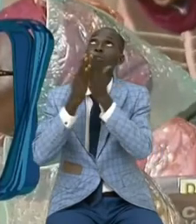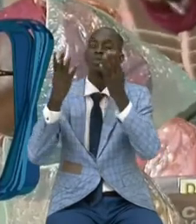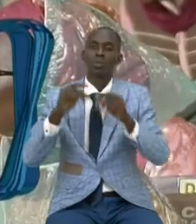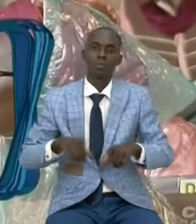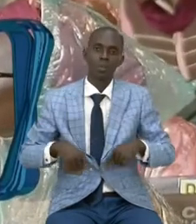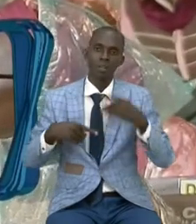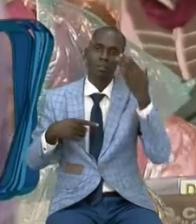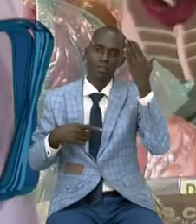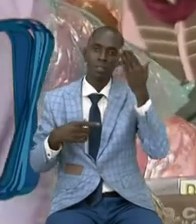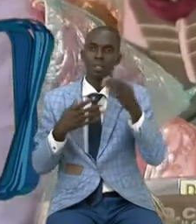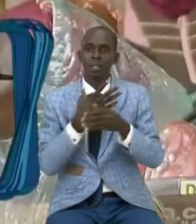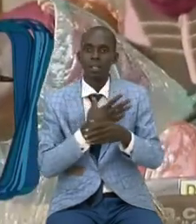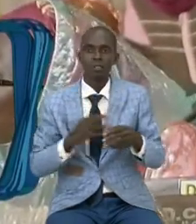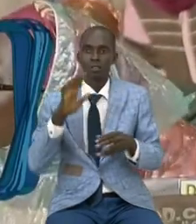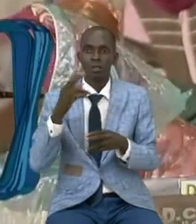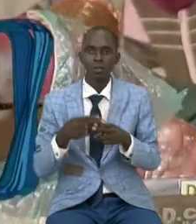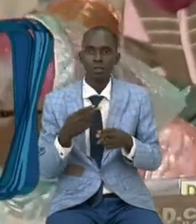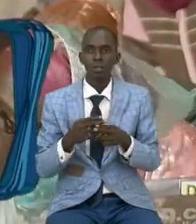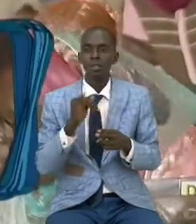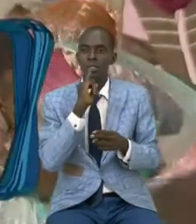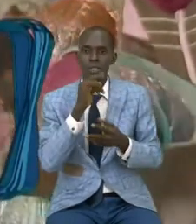and your name is counsel from the book of death and calamity